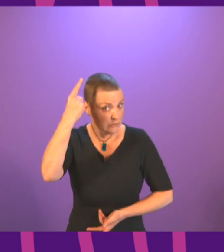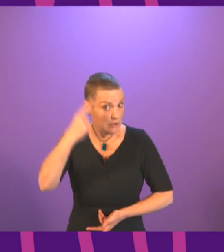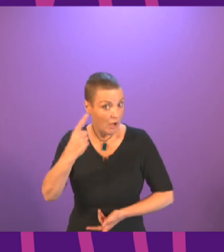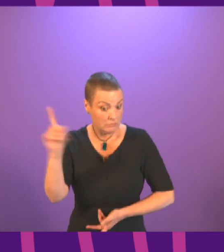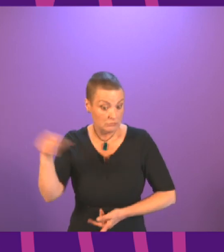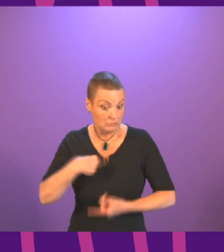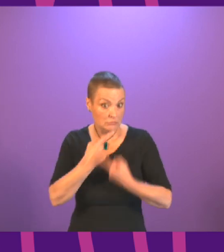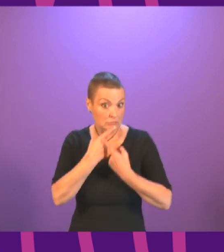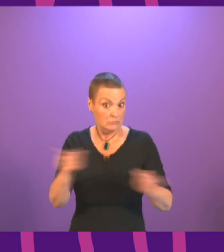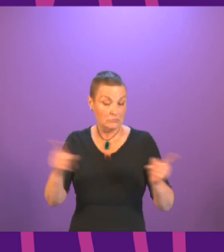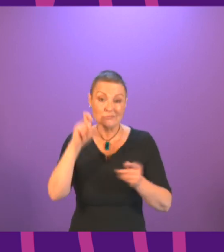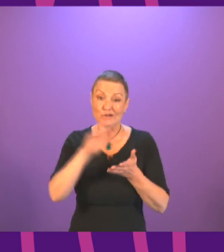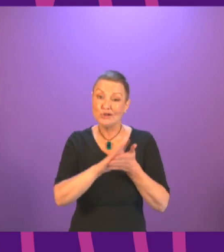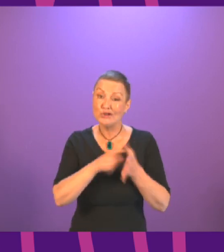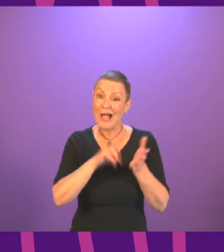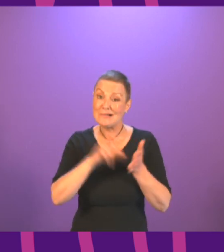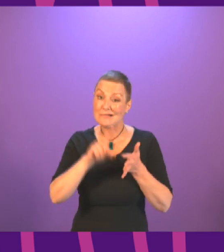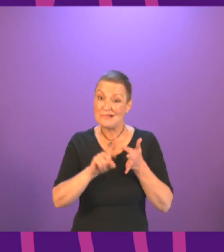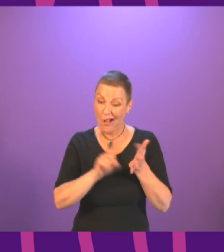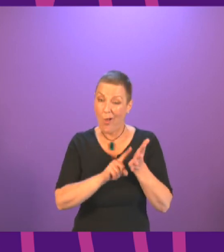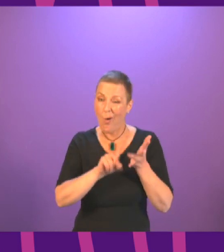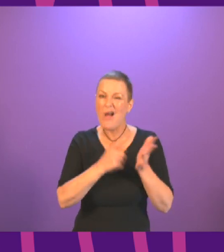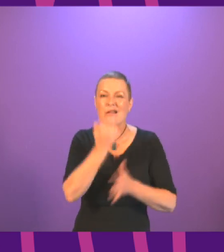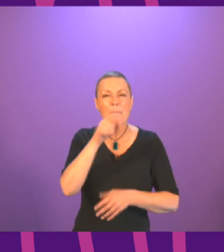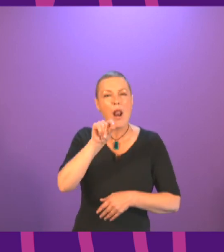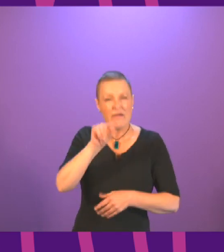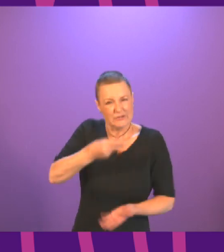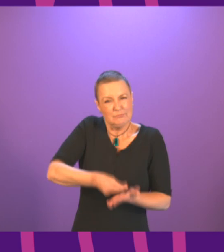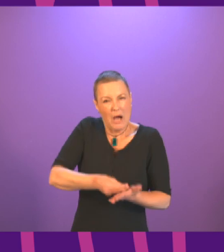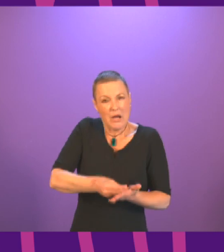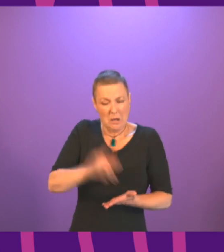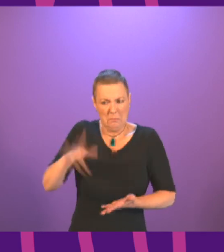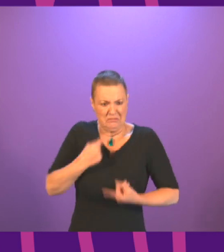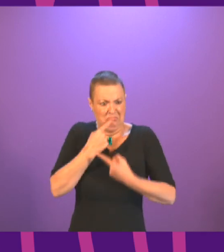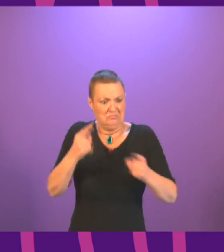has just made an announcement elsewhere about furlough. In a week of chaos and confusion